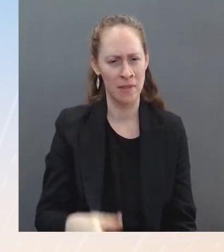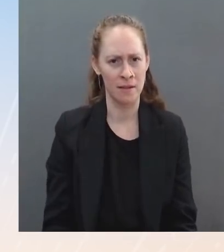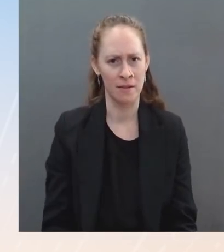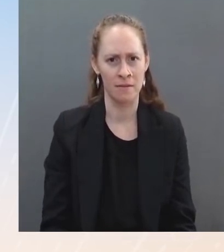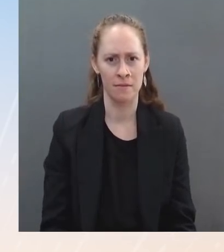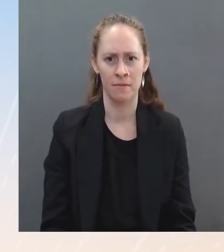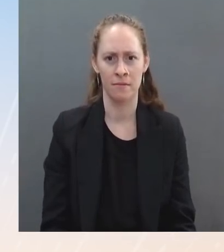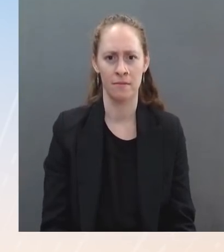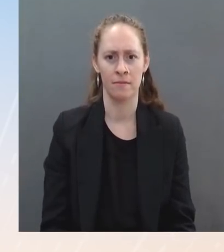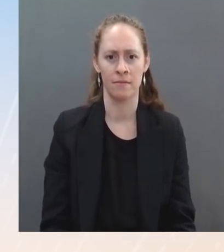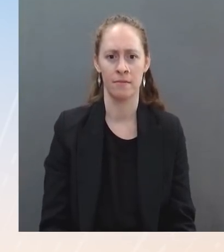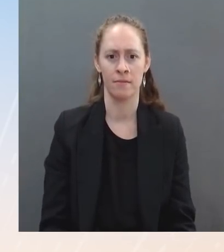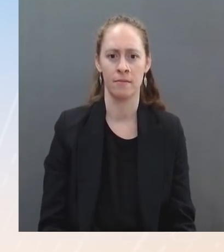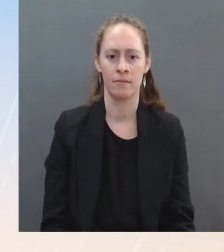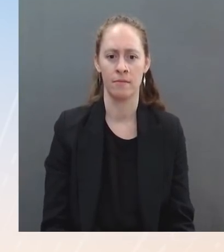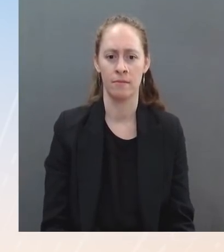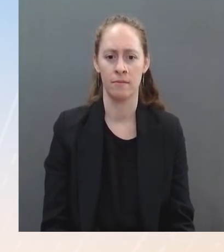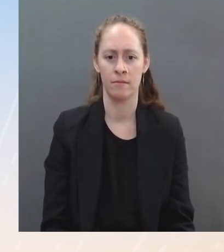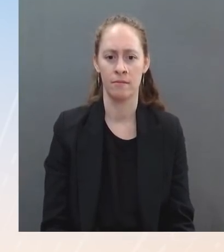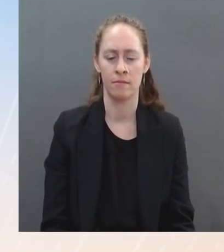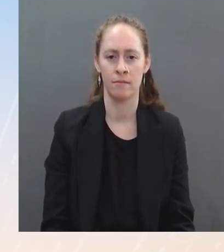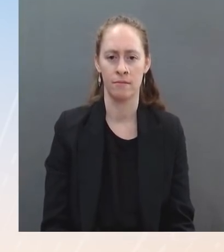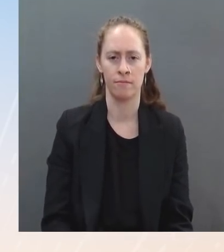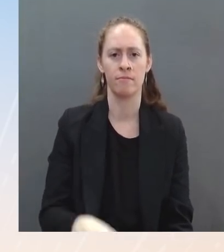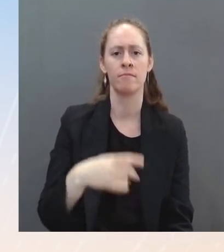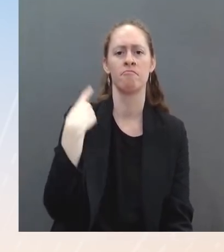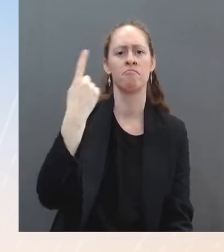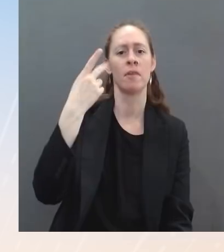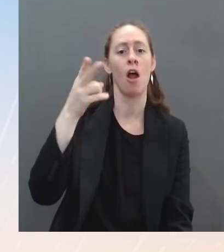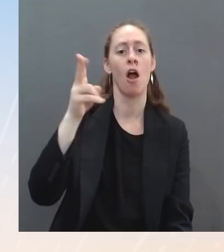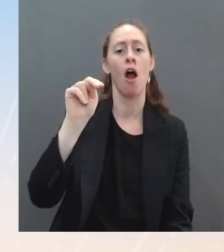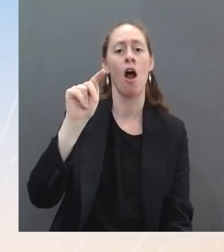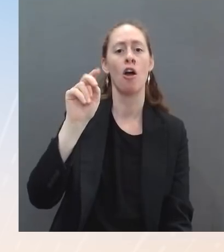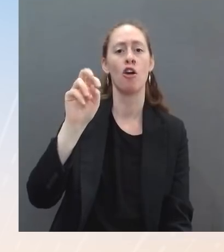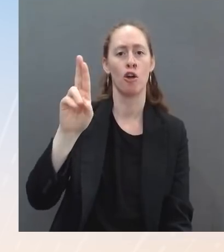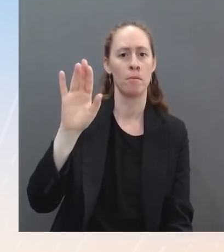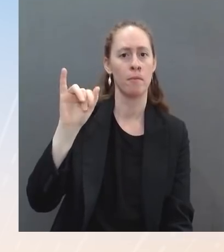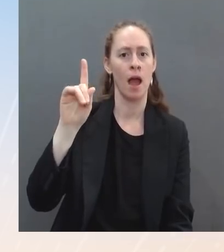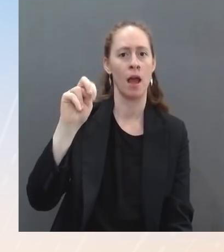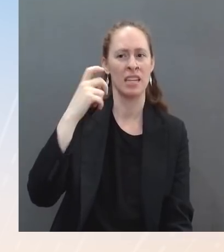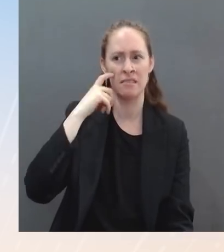During the last presidential debate, then-Vice President Biden was asked